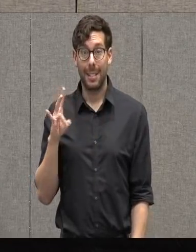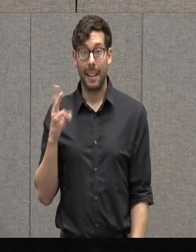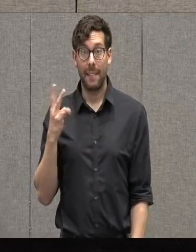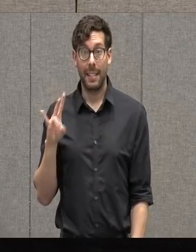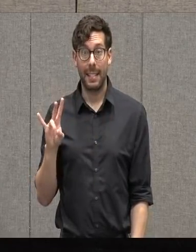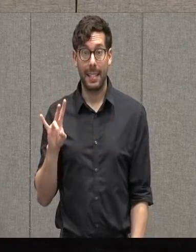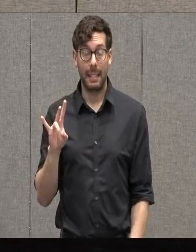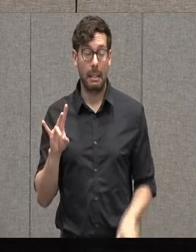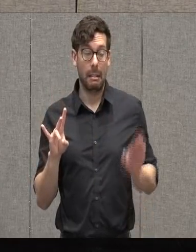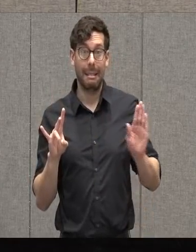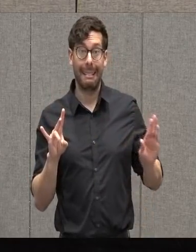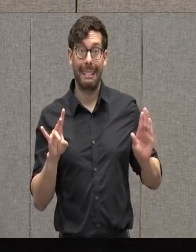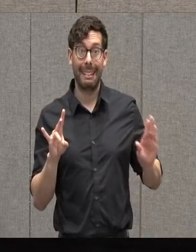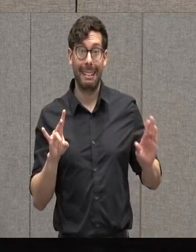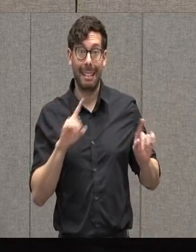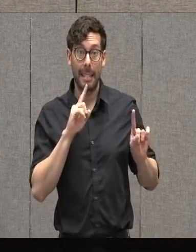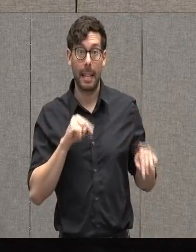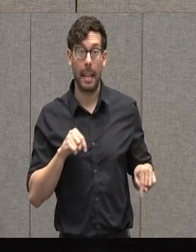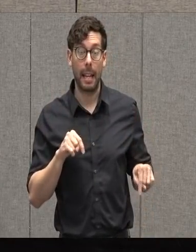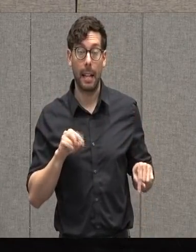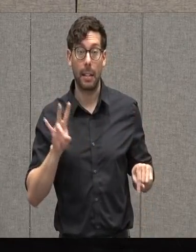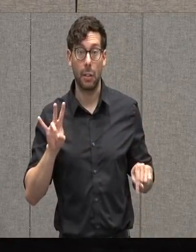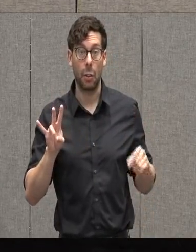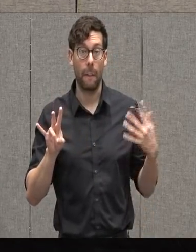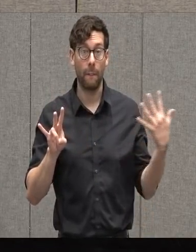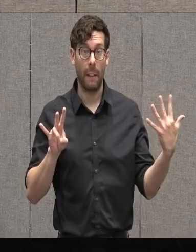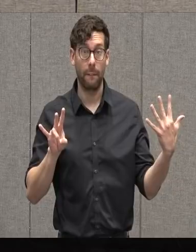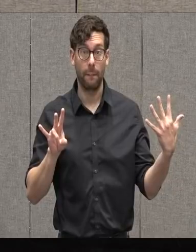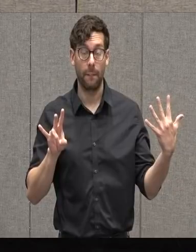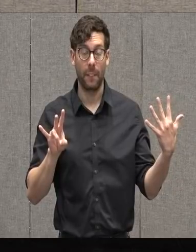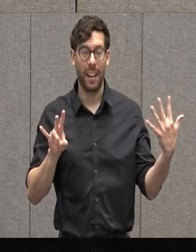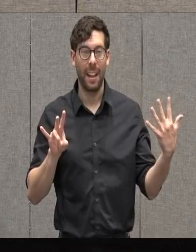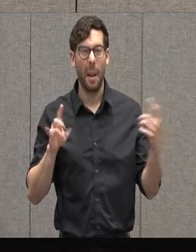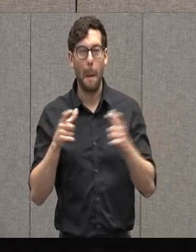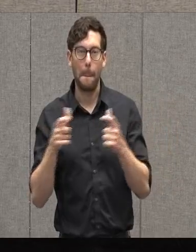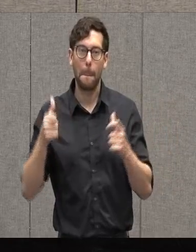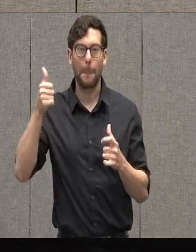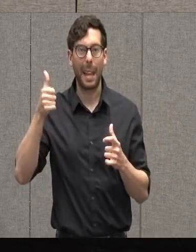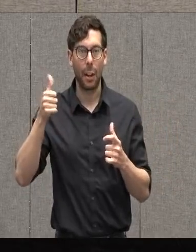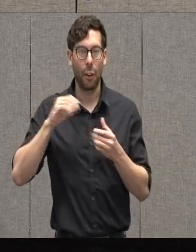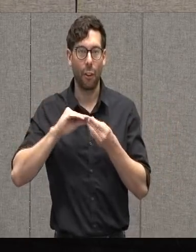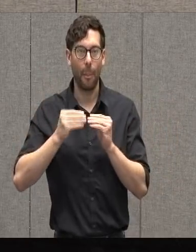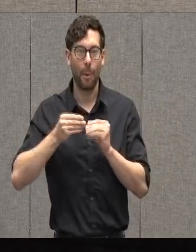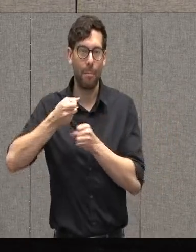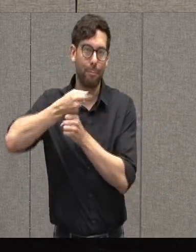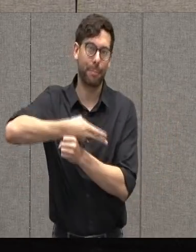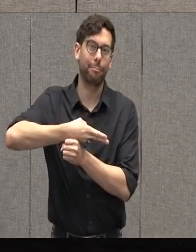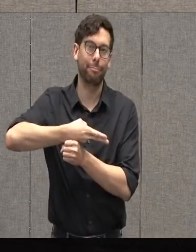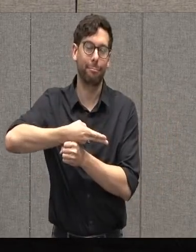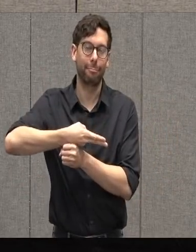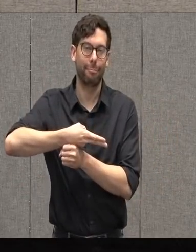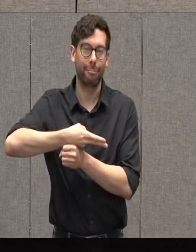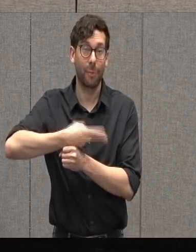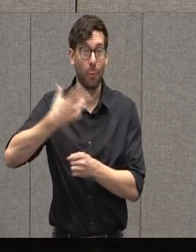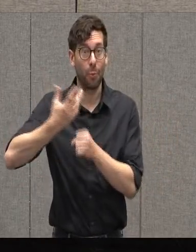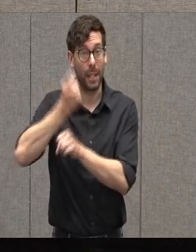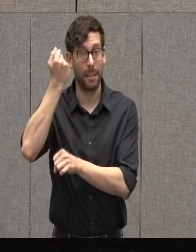we're gonna say that the larger number wins that round. Does that make sense?